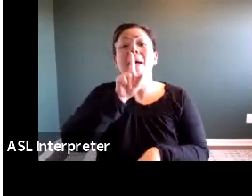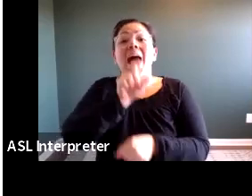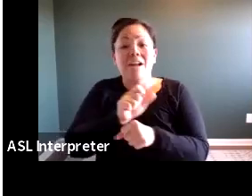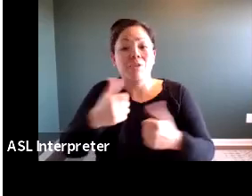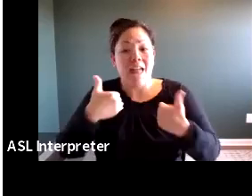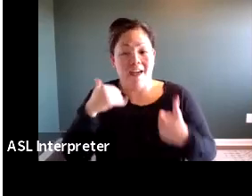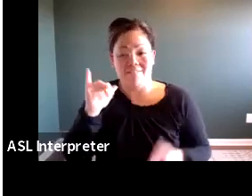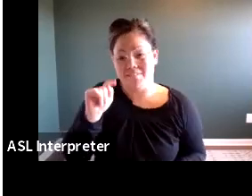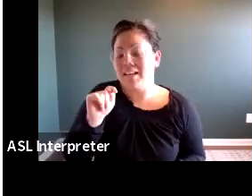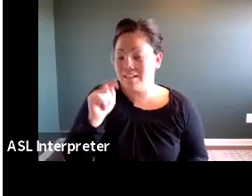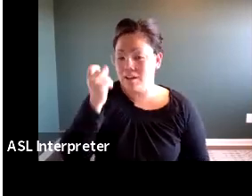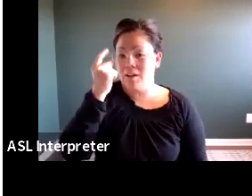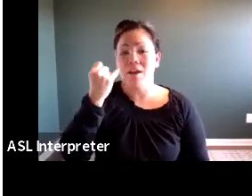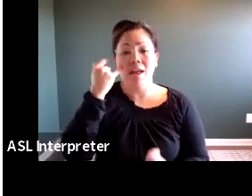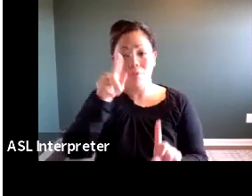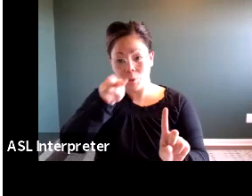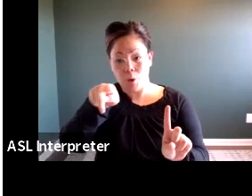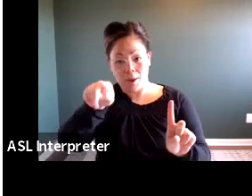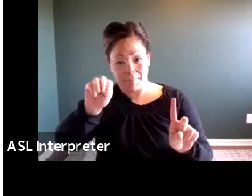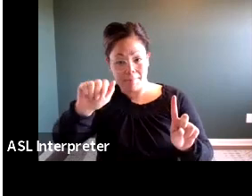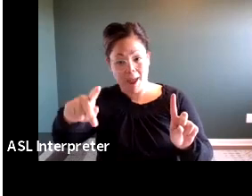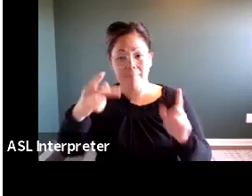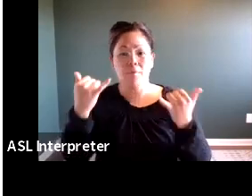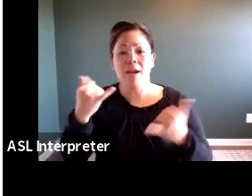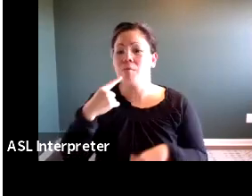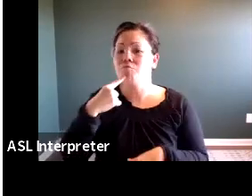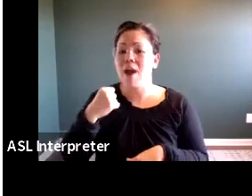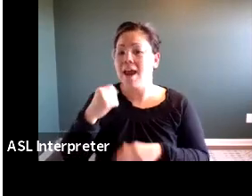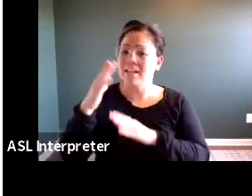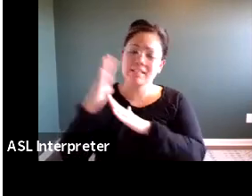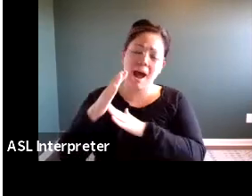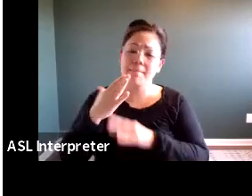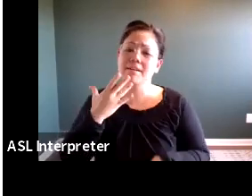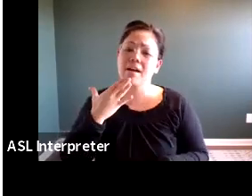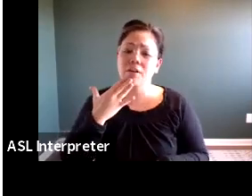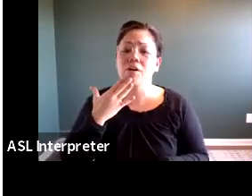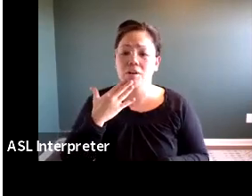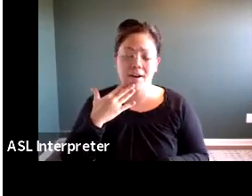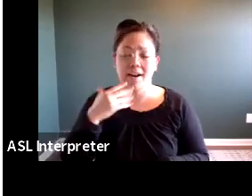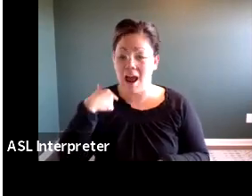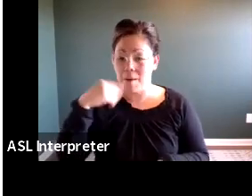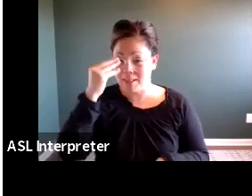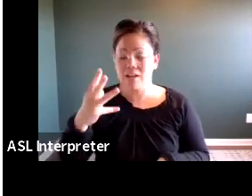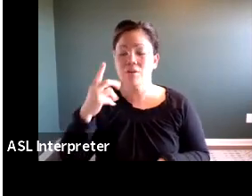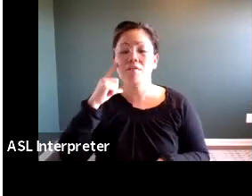But right now, if you look at this map, you can see, so red is the highest color. And I will tell you for the color blind question